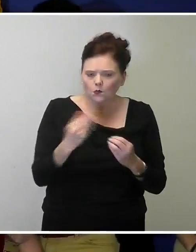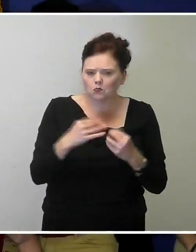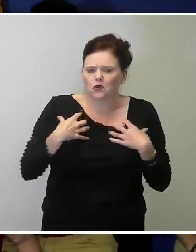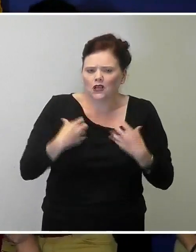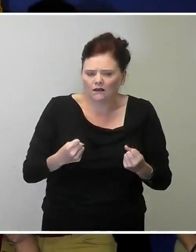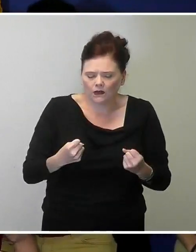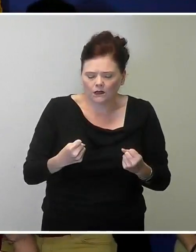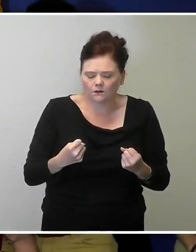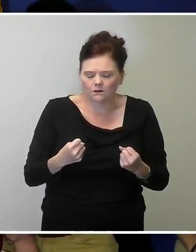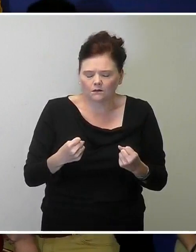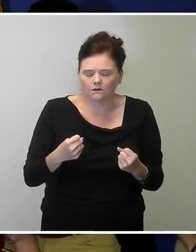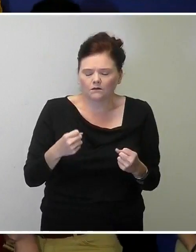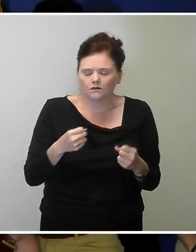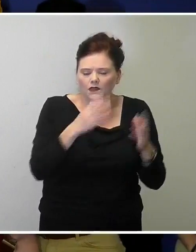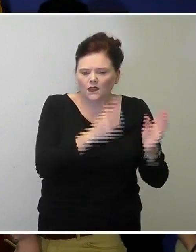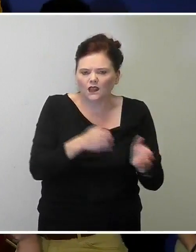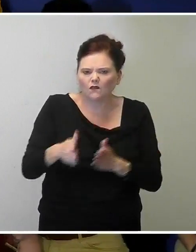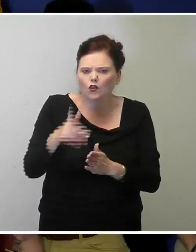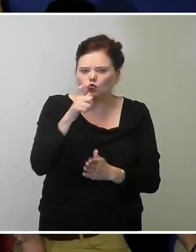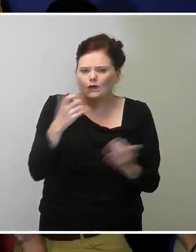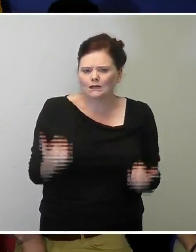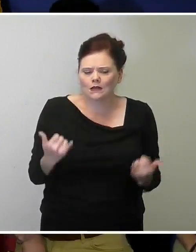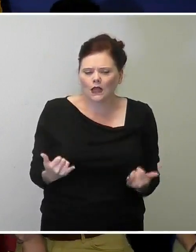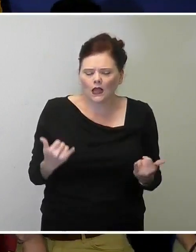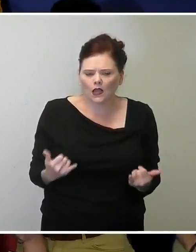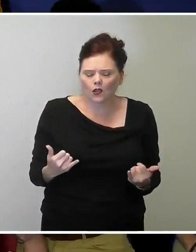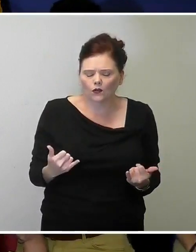MISSISSIPPI. WE DO DAMAGE ASSESSMENTS.